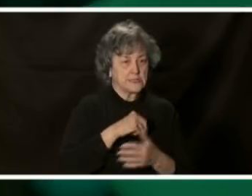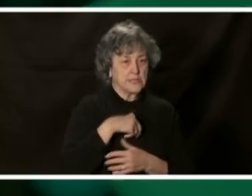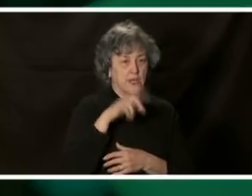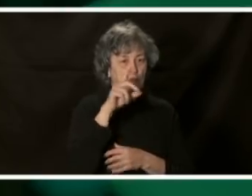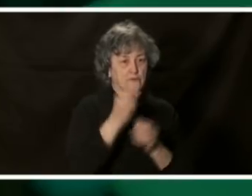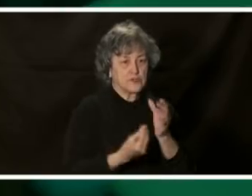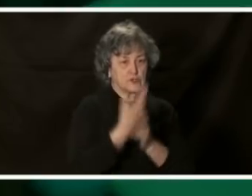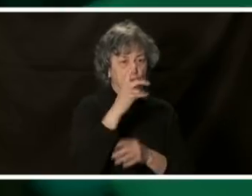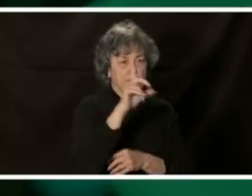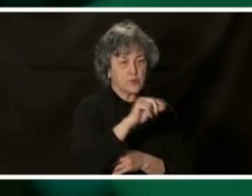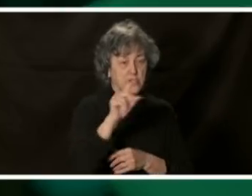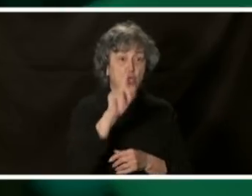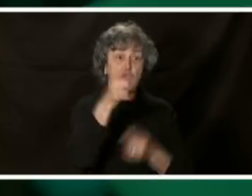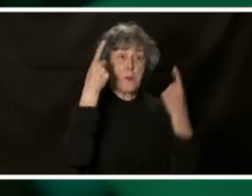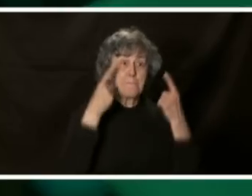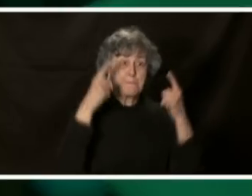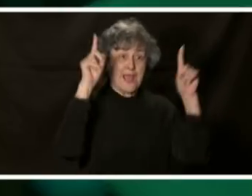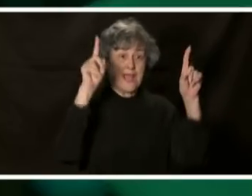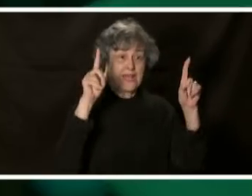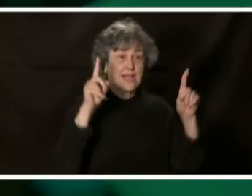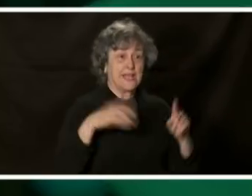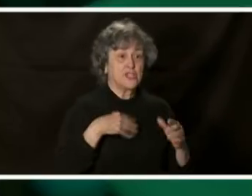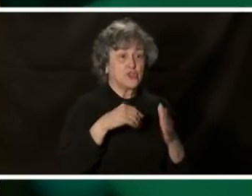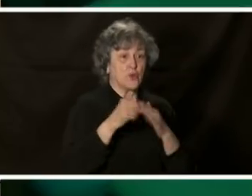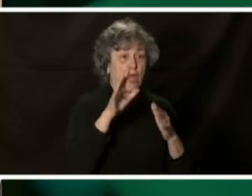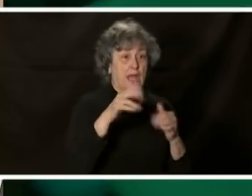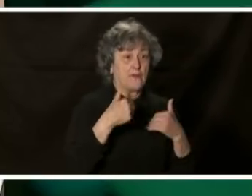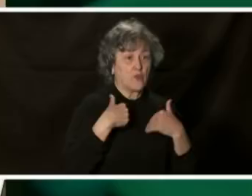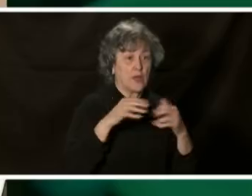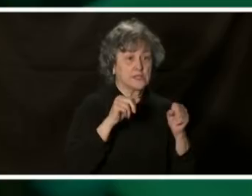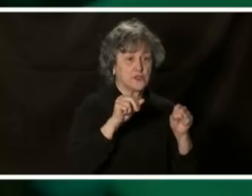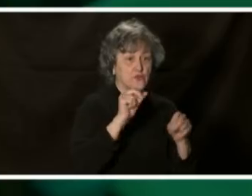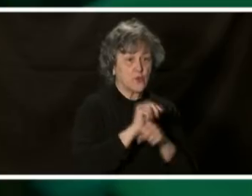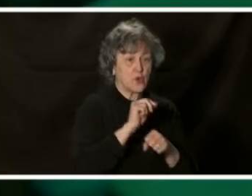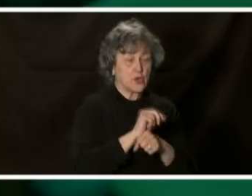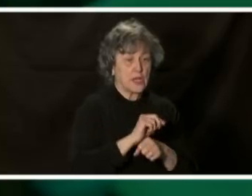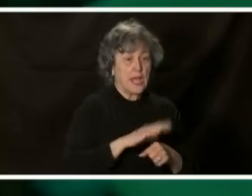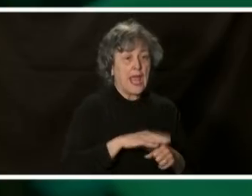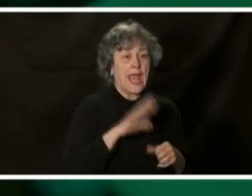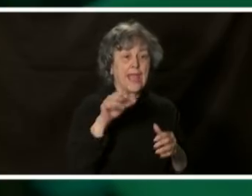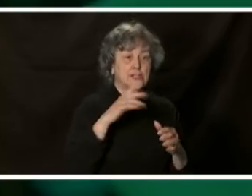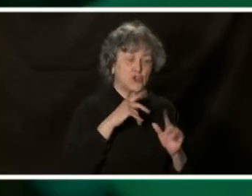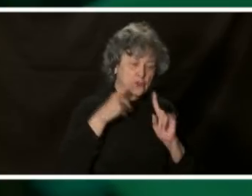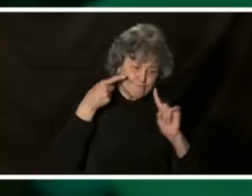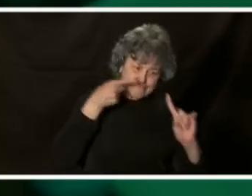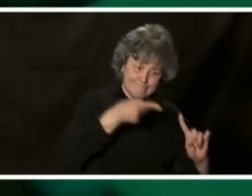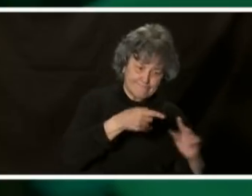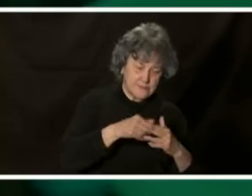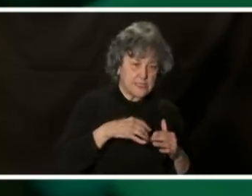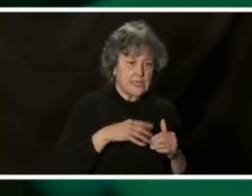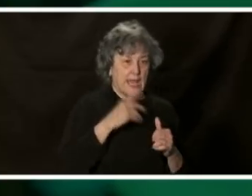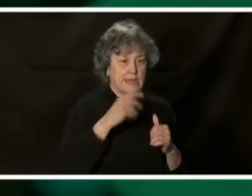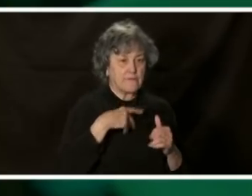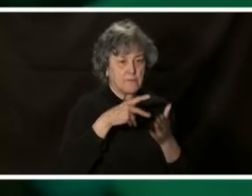YOU MADE IT. YOUR HARD WORK AND UNWAVERING DEDICATION HAVE PAID OFF. AND TODAY, WE HONOR YOU.